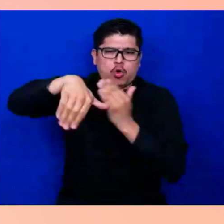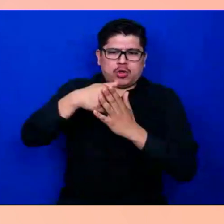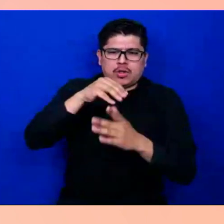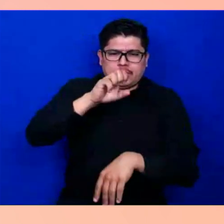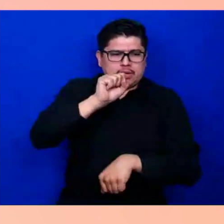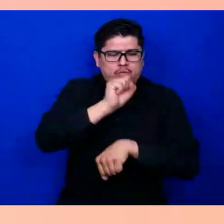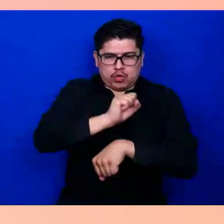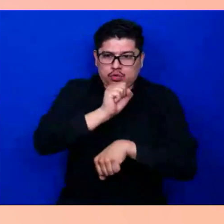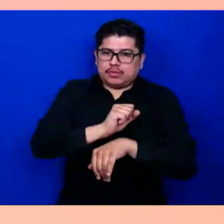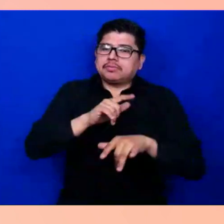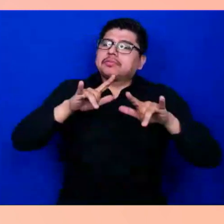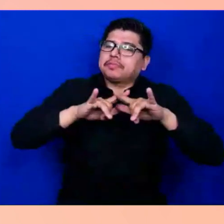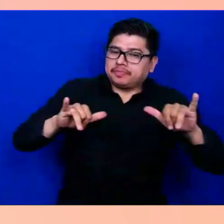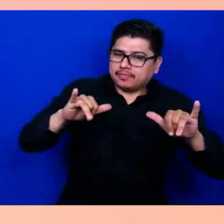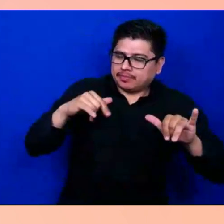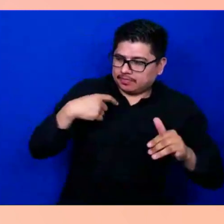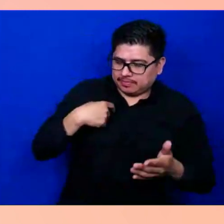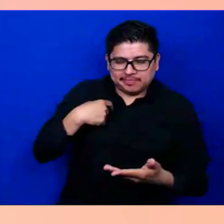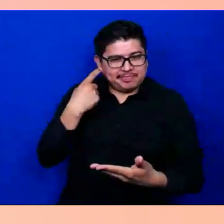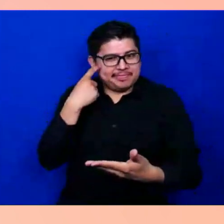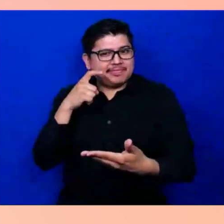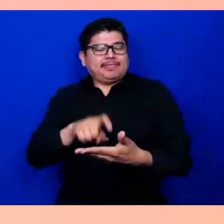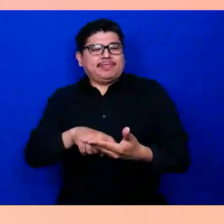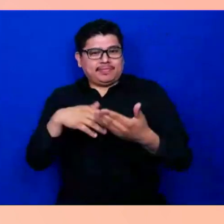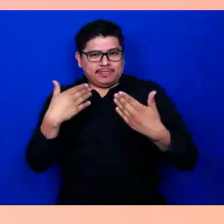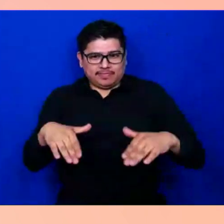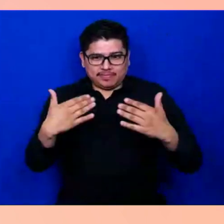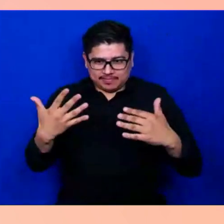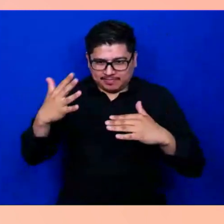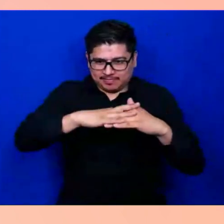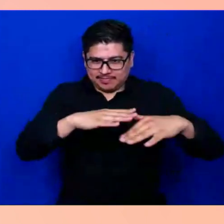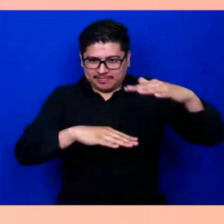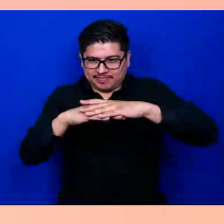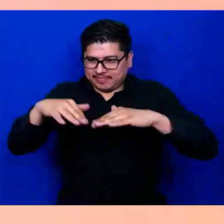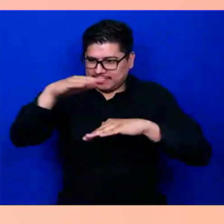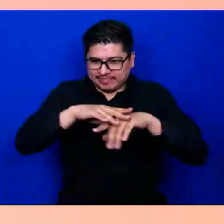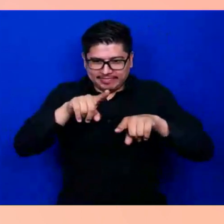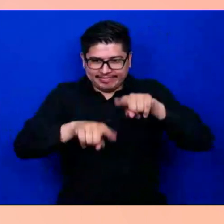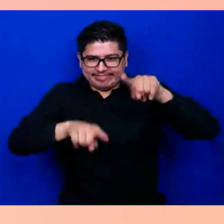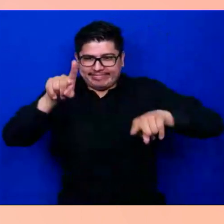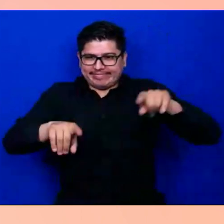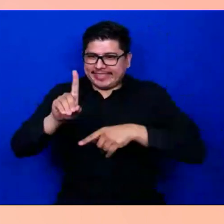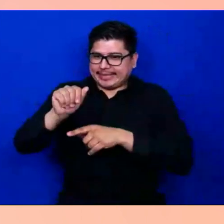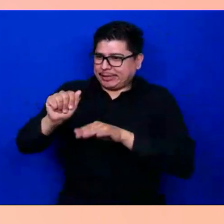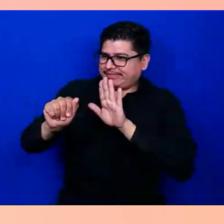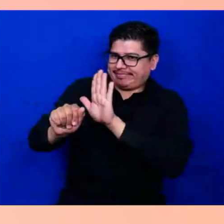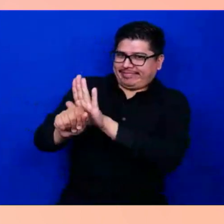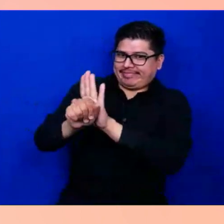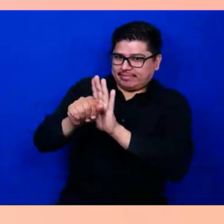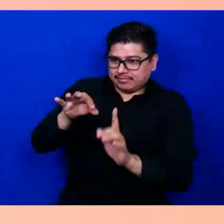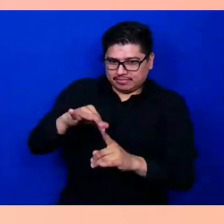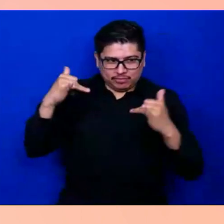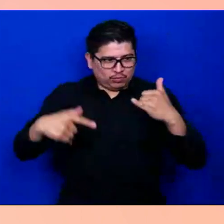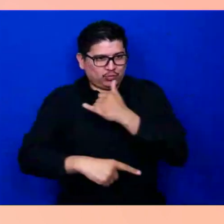the intersectional nature of disability, especially today, International Women's Day.